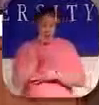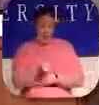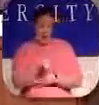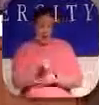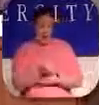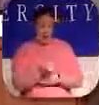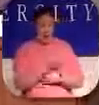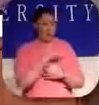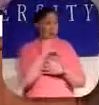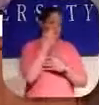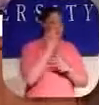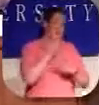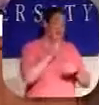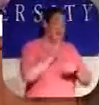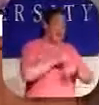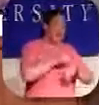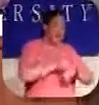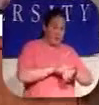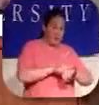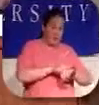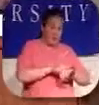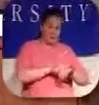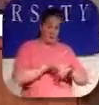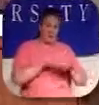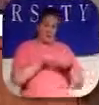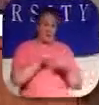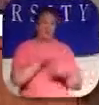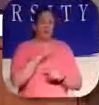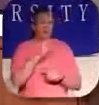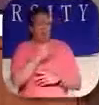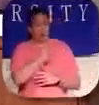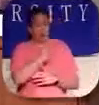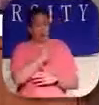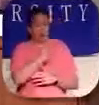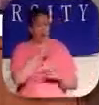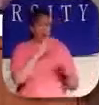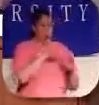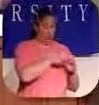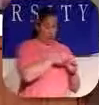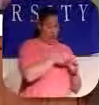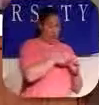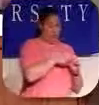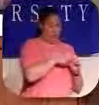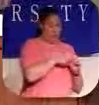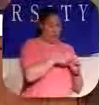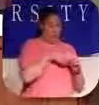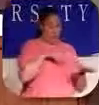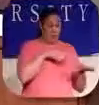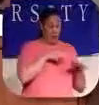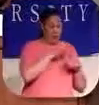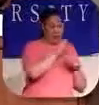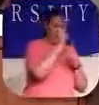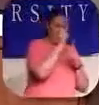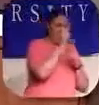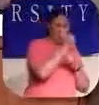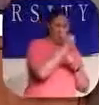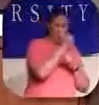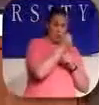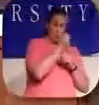those of us who are white, and I speak for myself, included-- is we walk into environments and we will see more people like us